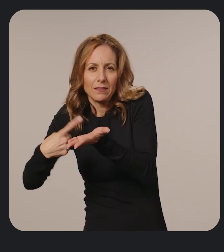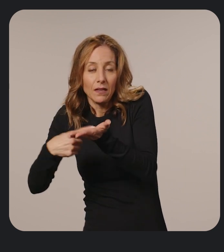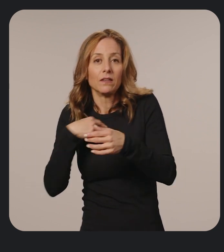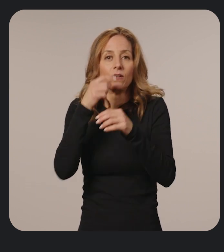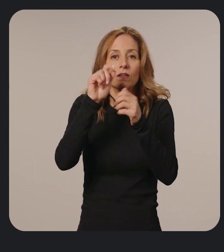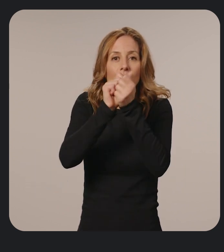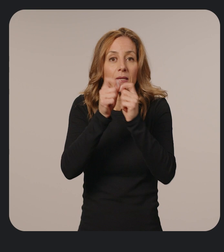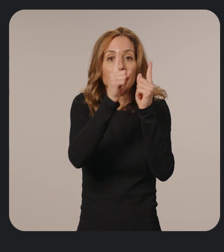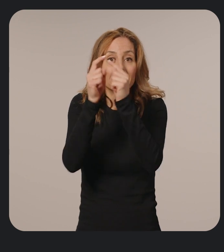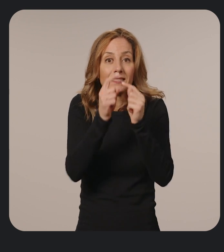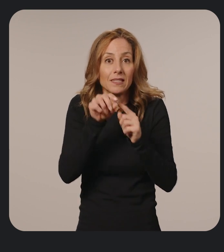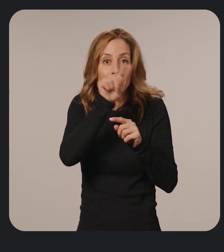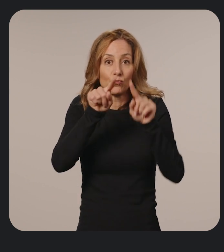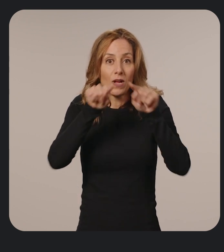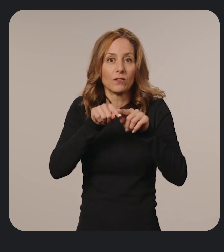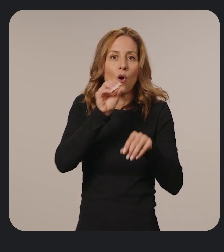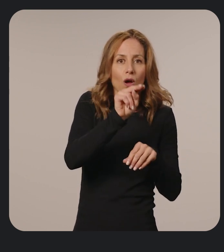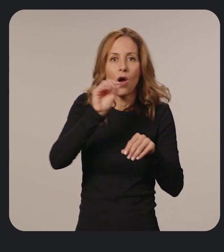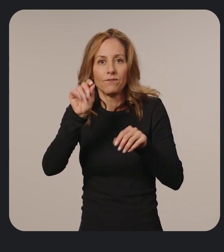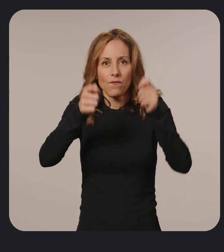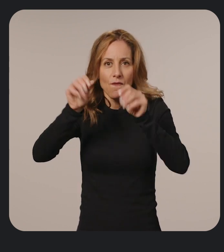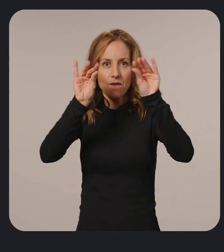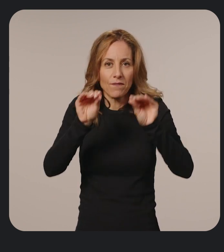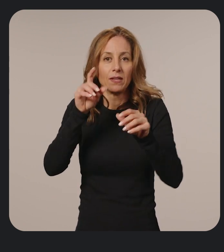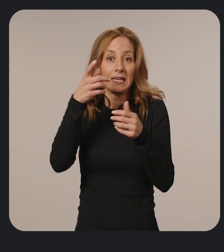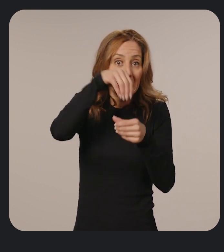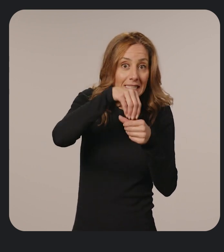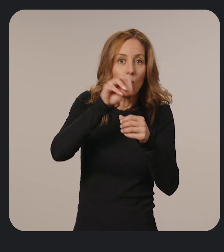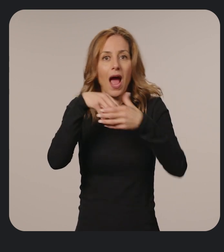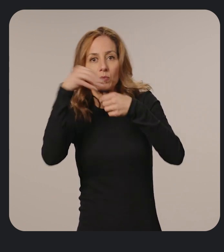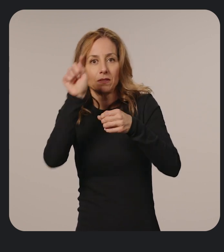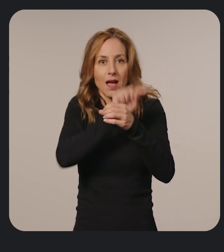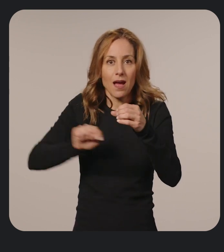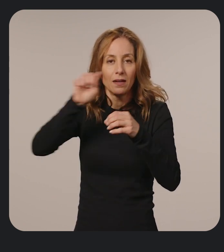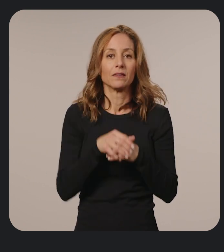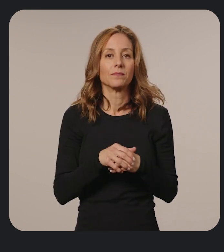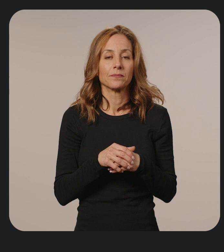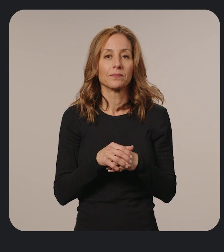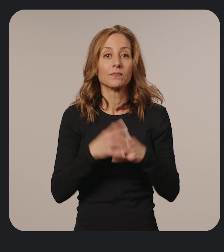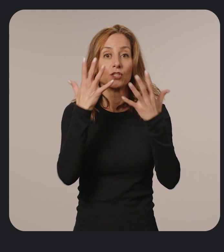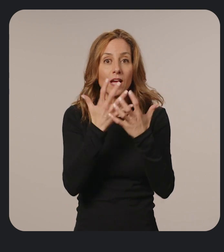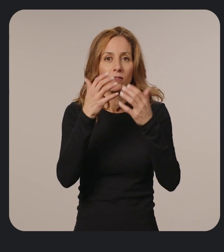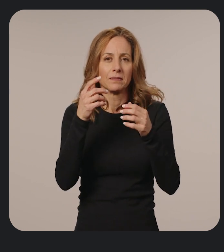to turn the individual pixels within those triangles on or off based on whether they're inside the bounds of the circle.